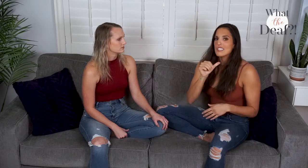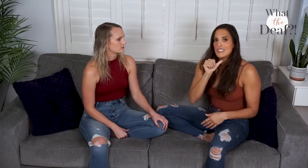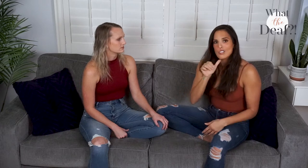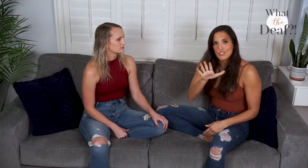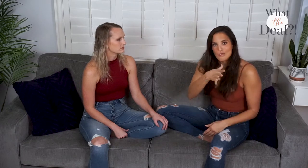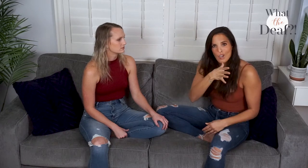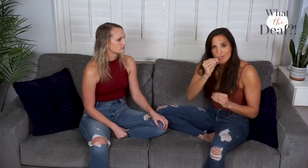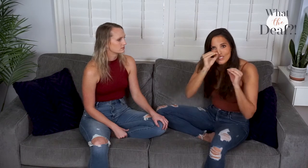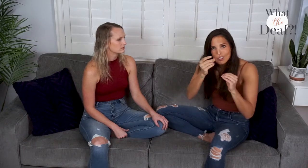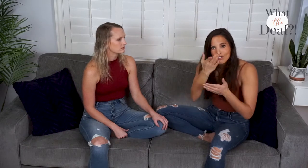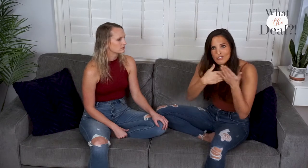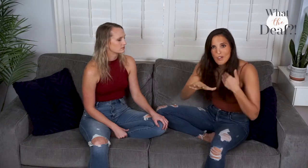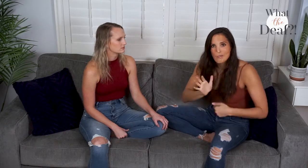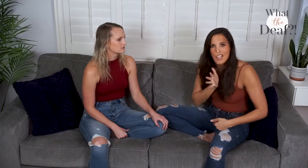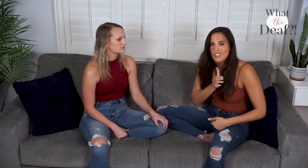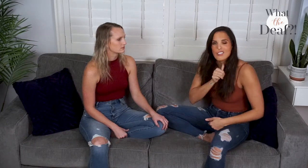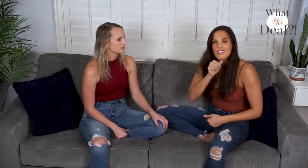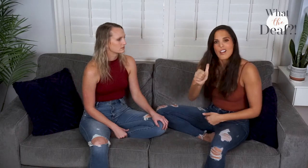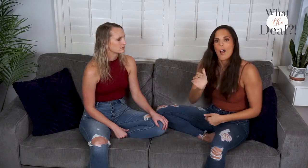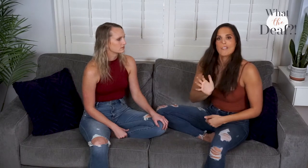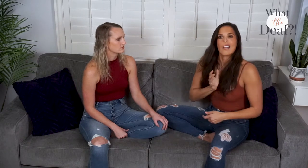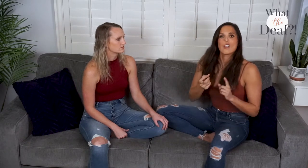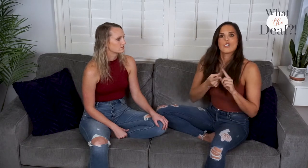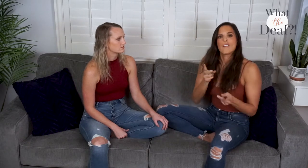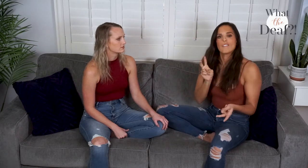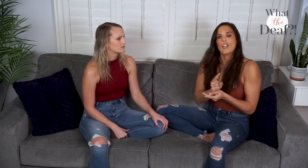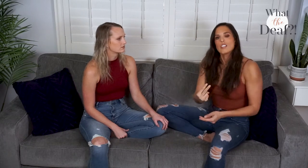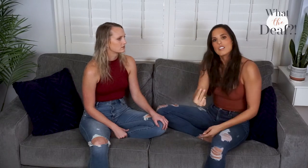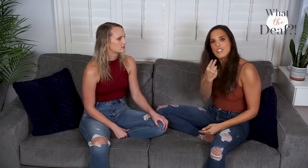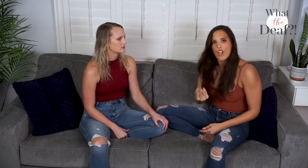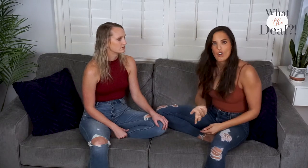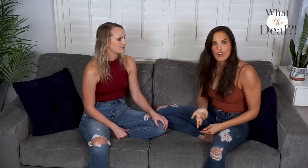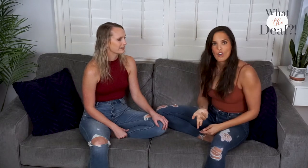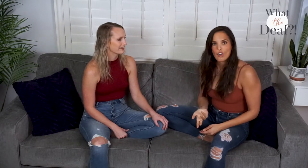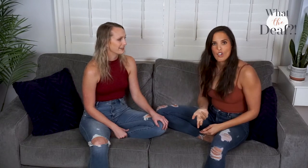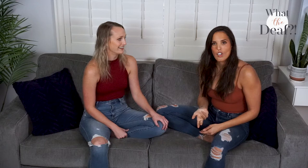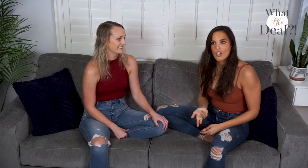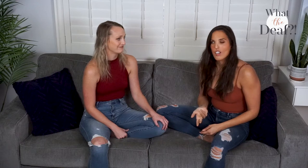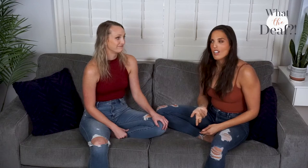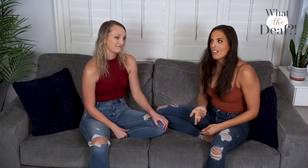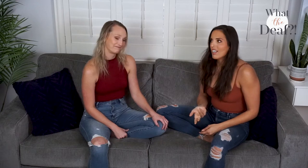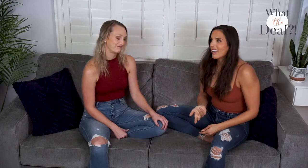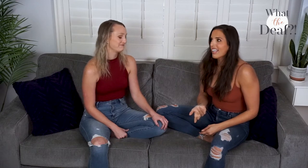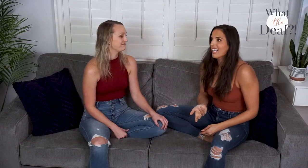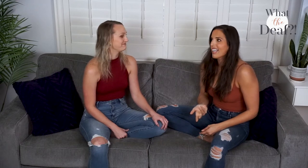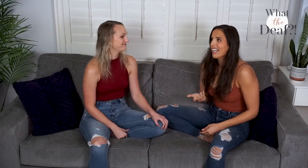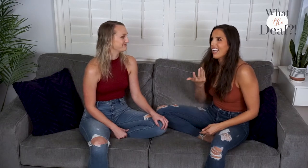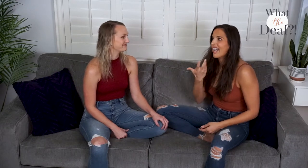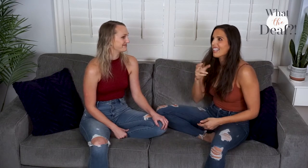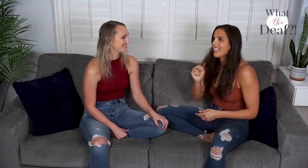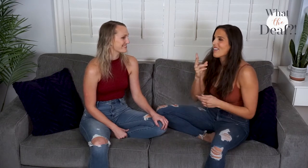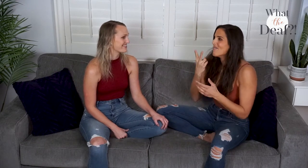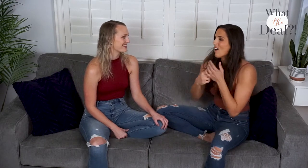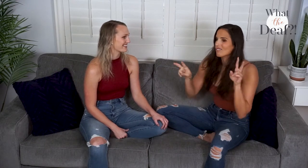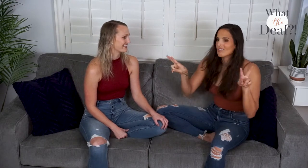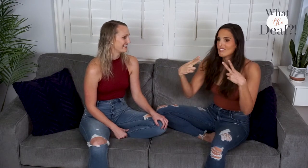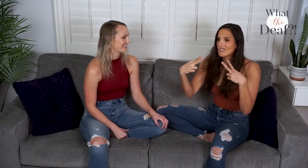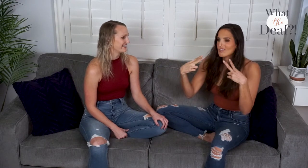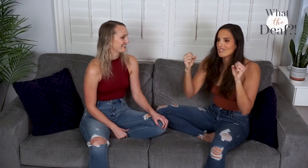“Didn’t your mother teach you some manners? It’s not polite to f***** stare.” [Both laugh] And then they both looked at each other,